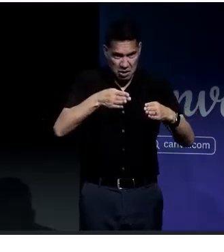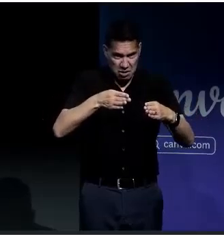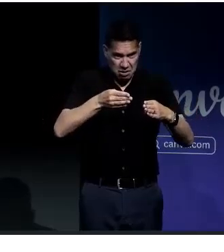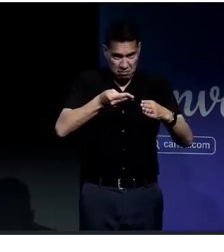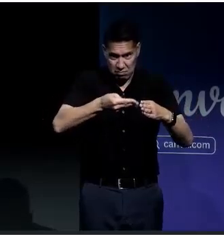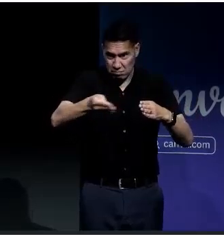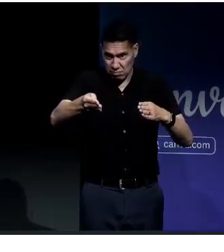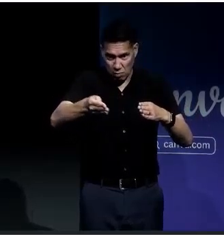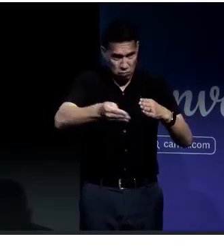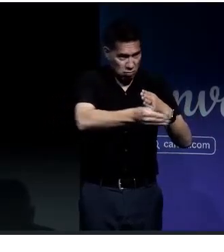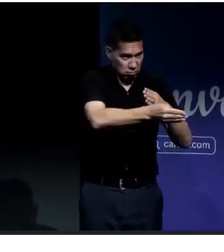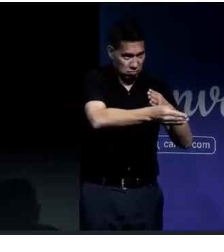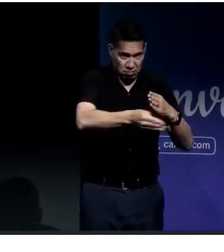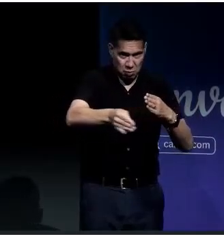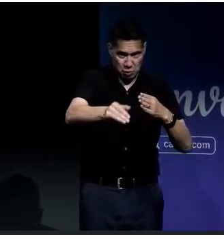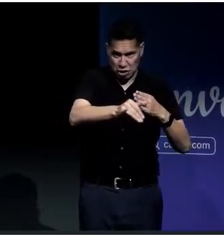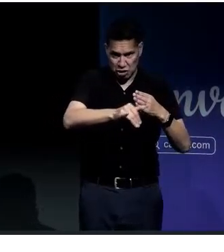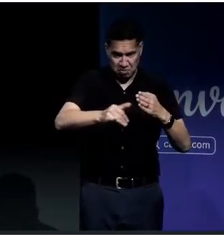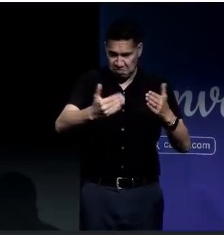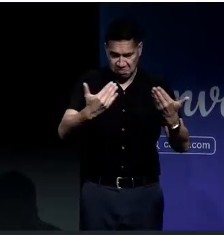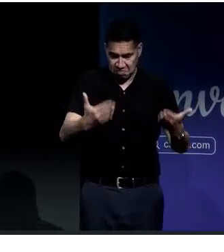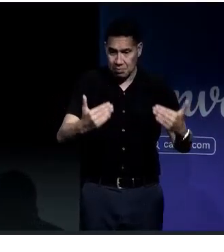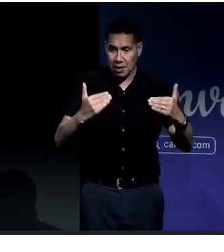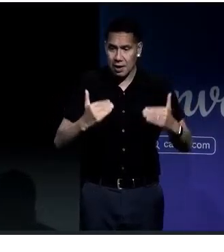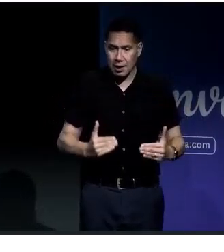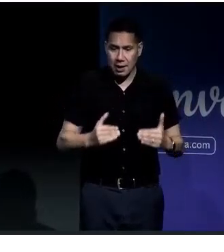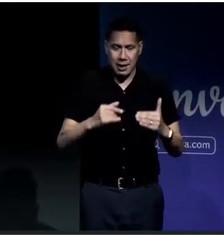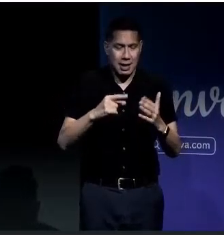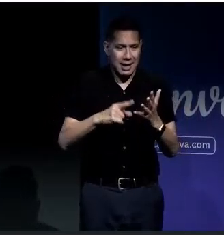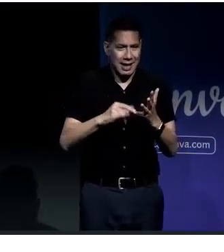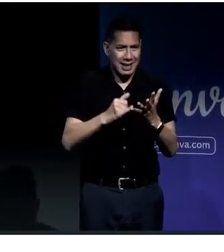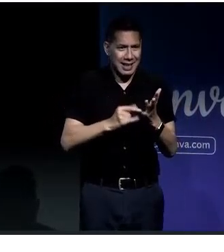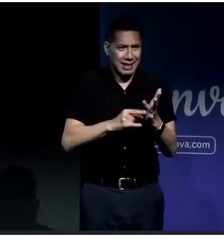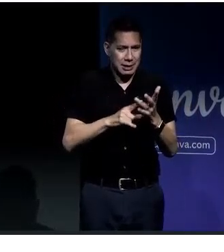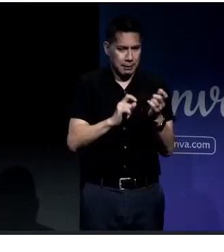Um, Custom components like we just talked about in Sarah's presentation,